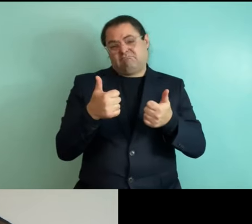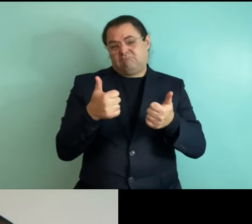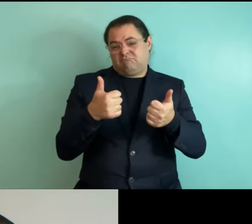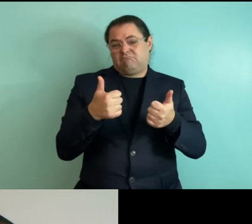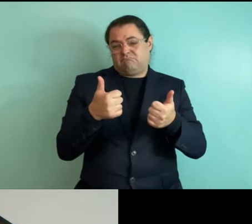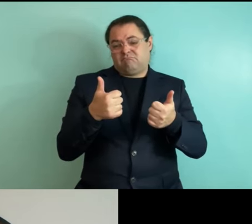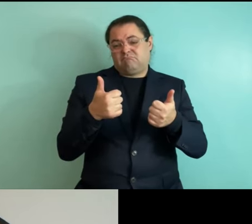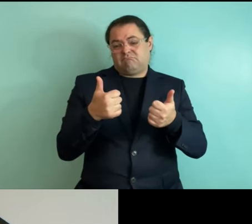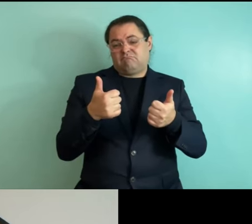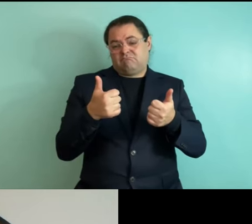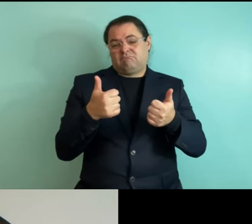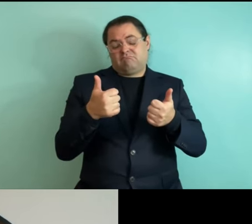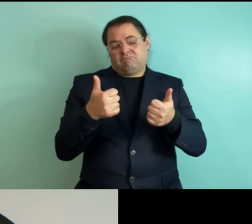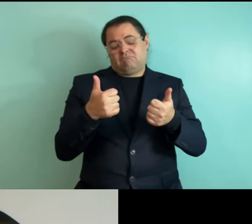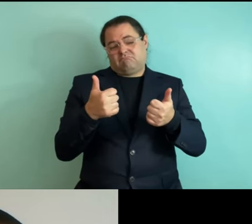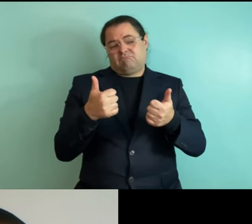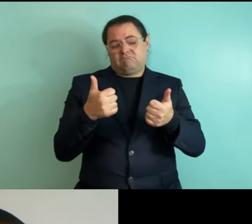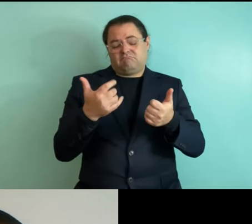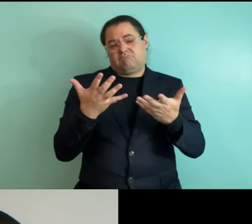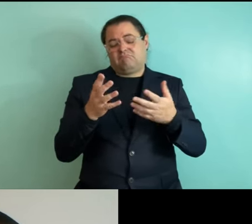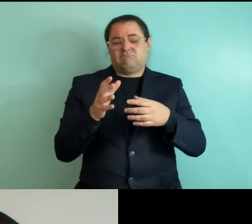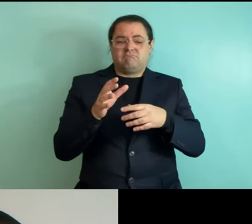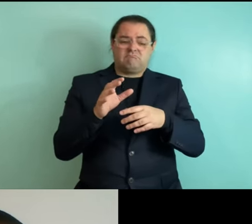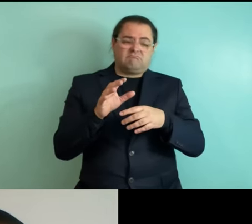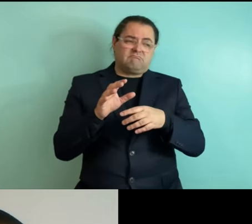11:11:48 All the corporate so that I call upon and this is one of the things we also